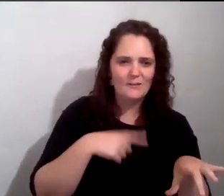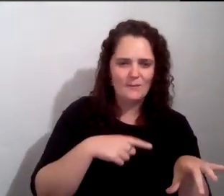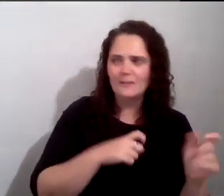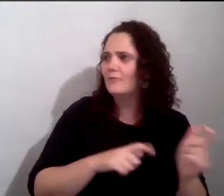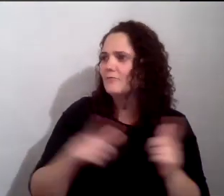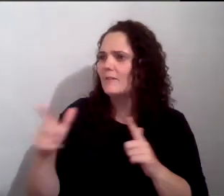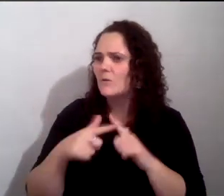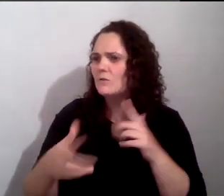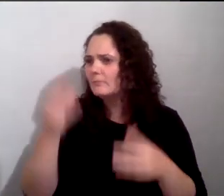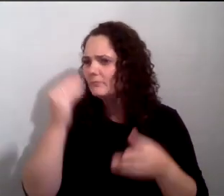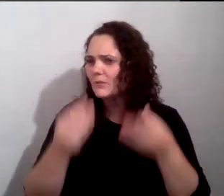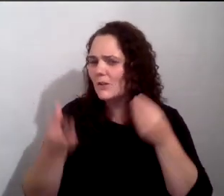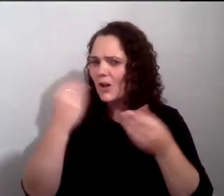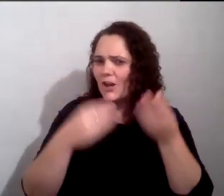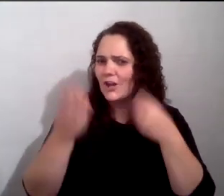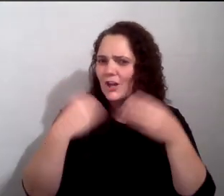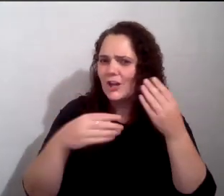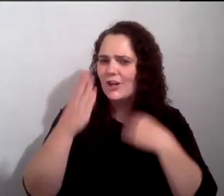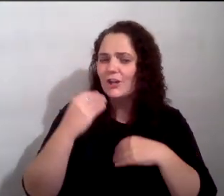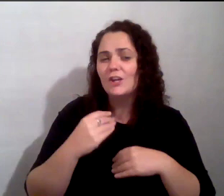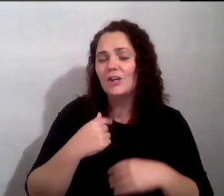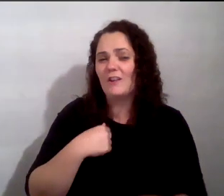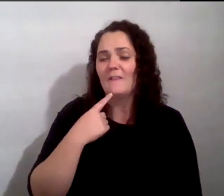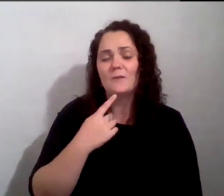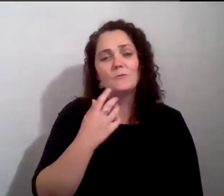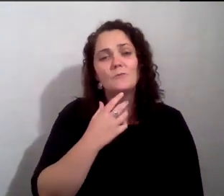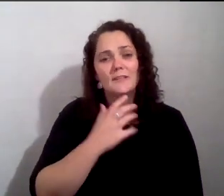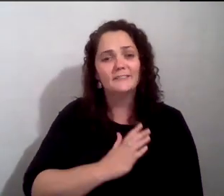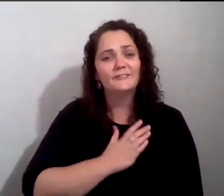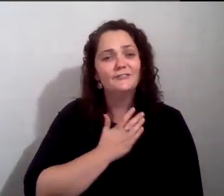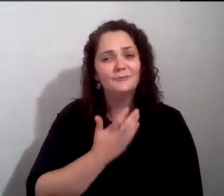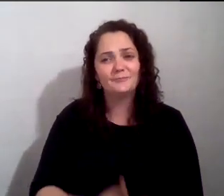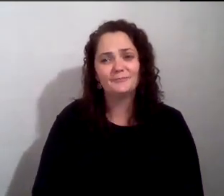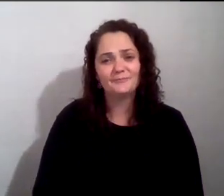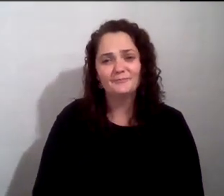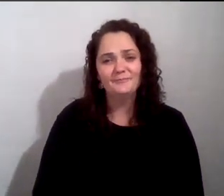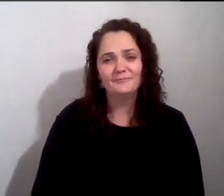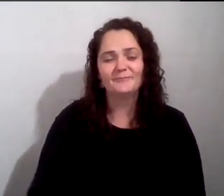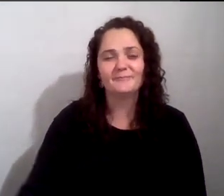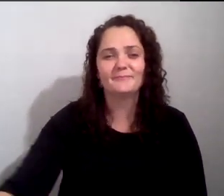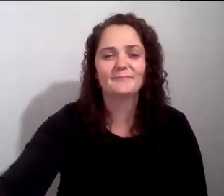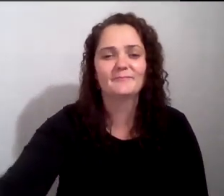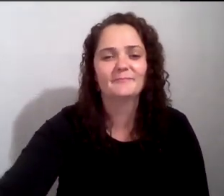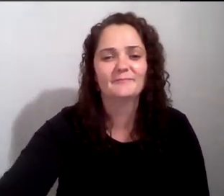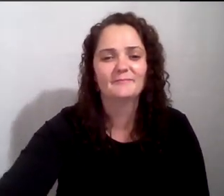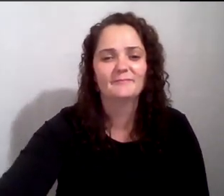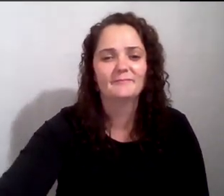to learn and absorb the tenets of modernism. It's a particular interest of mine and I'm learning all the time you know also